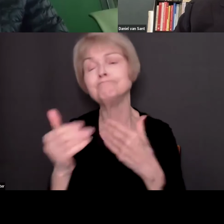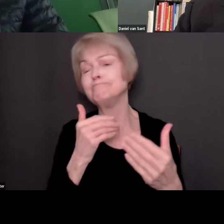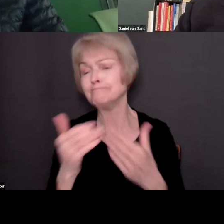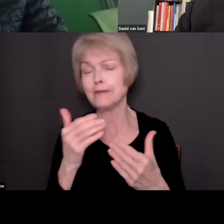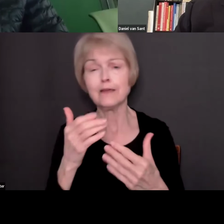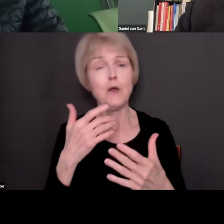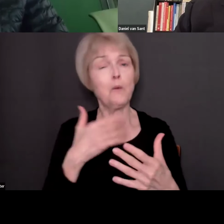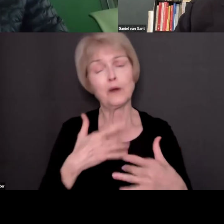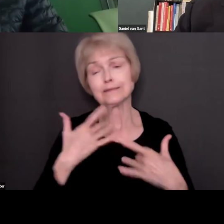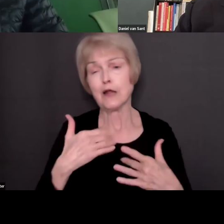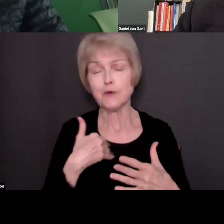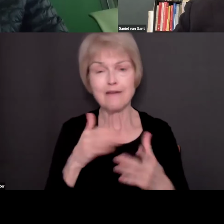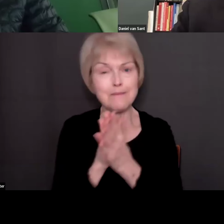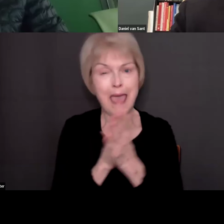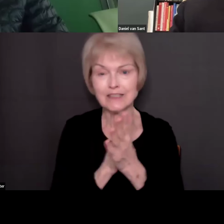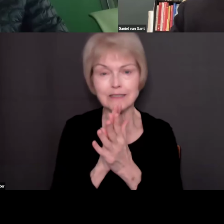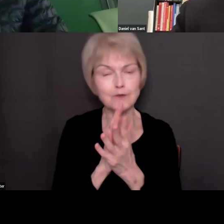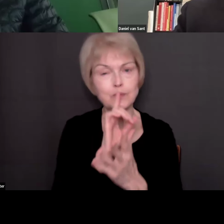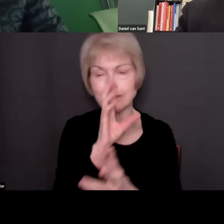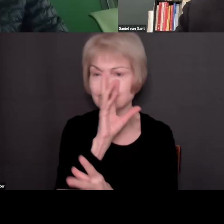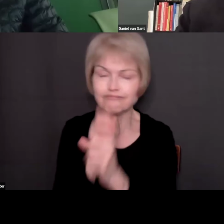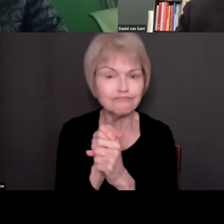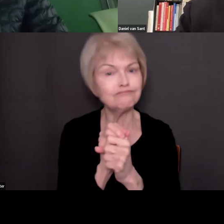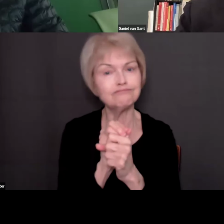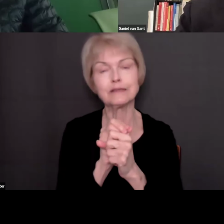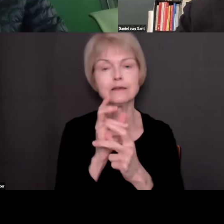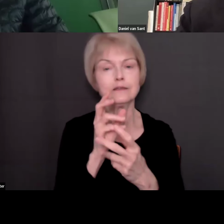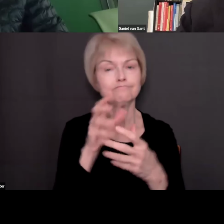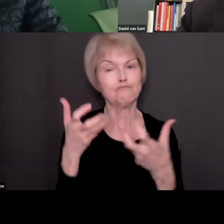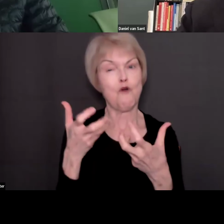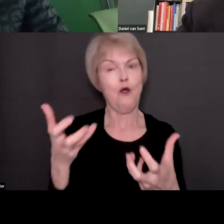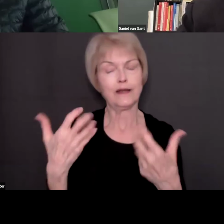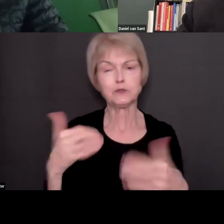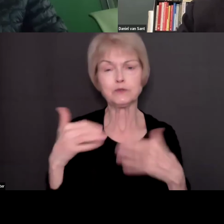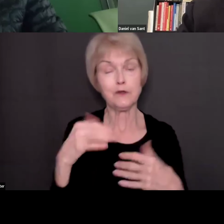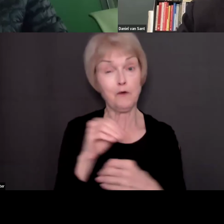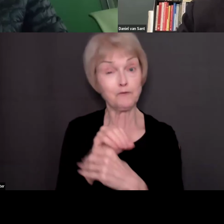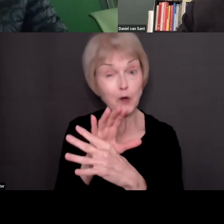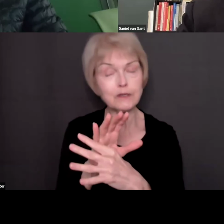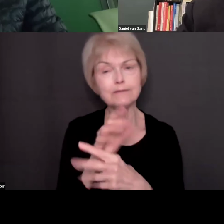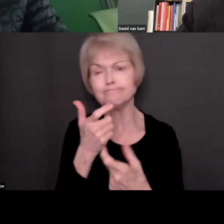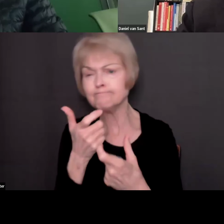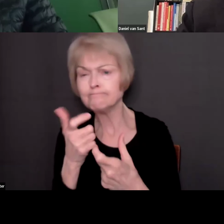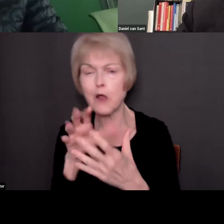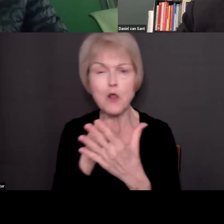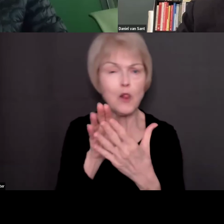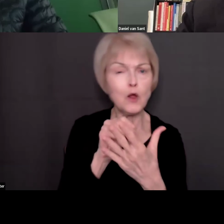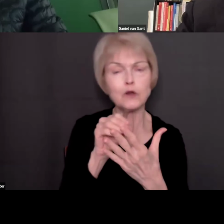and engaged audience who's gathered here virtually to explore the importance of budgeting for universal design